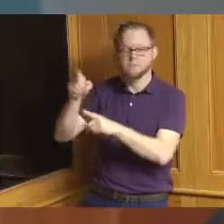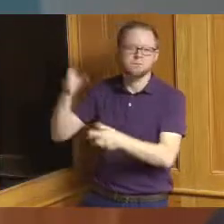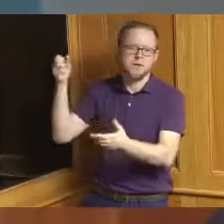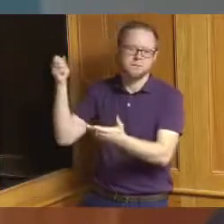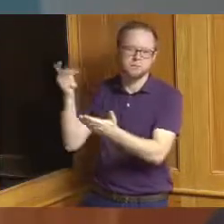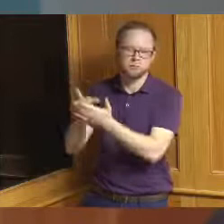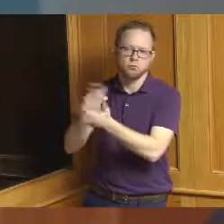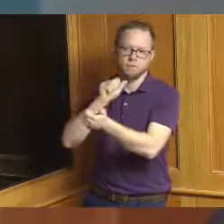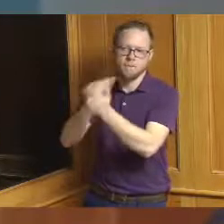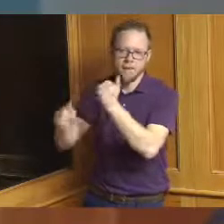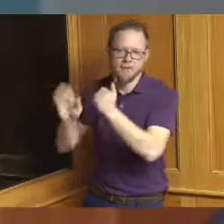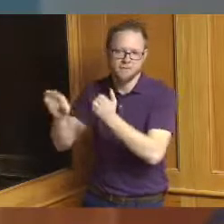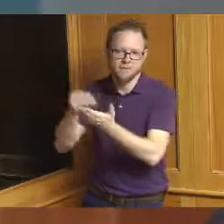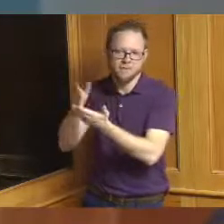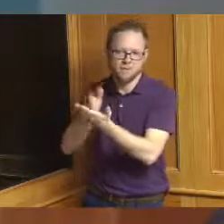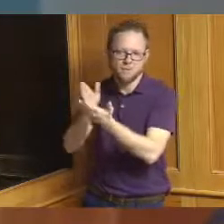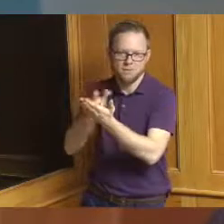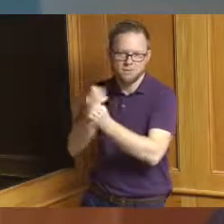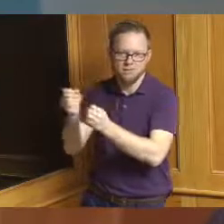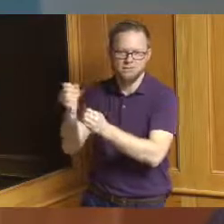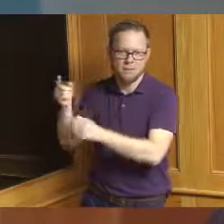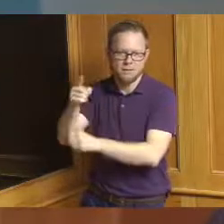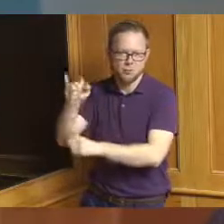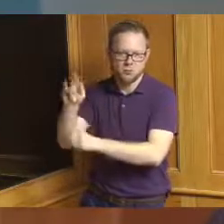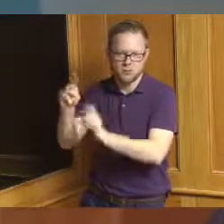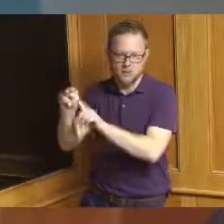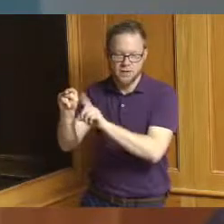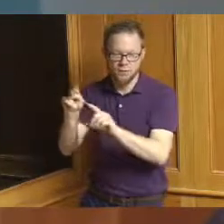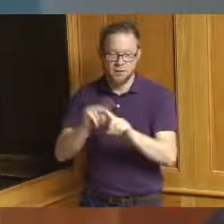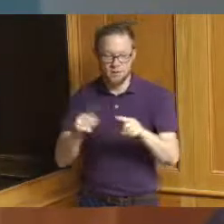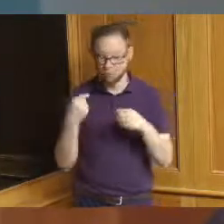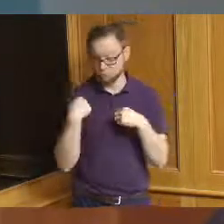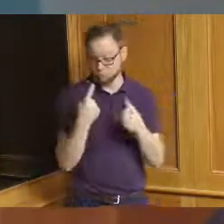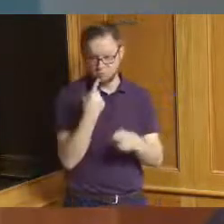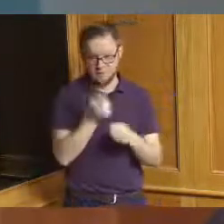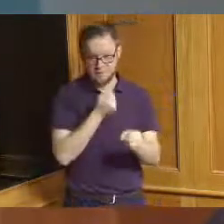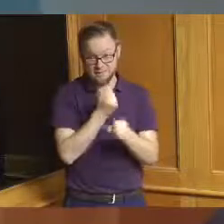but have done some pretty good work i think in this past year so happy holidays to everyone